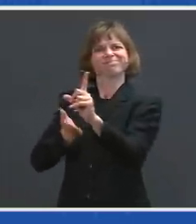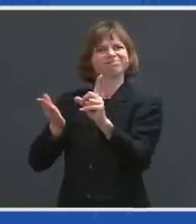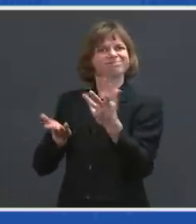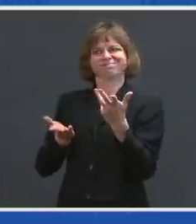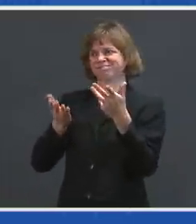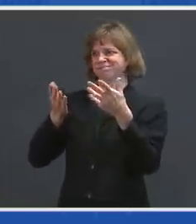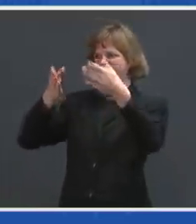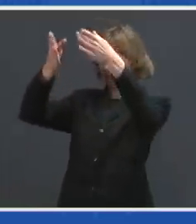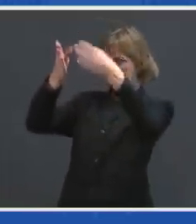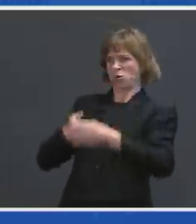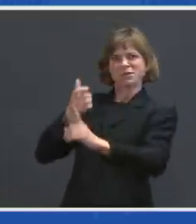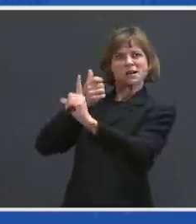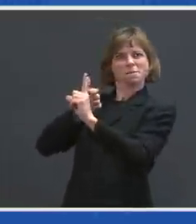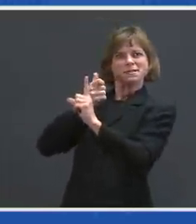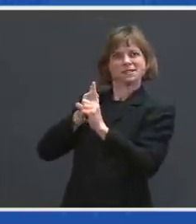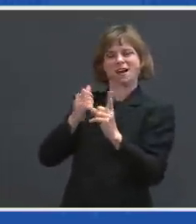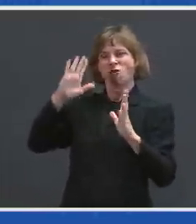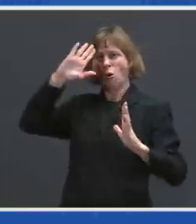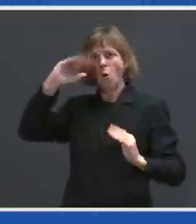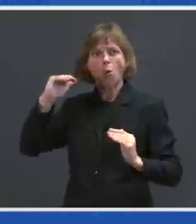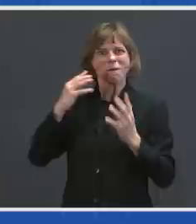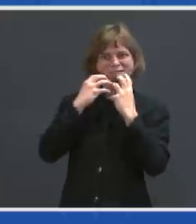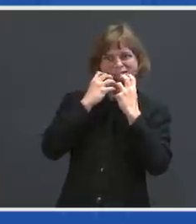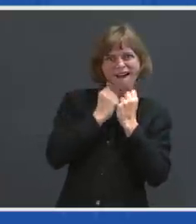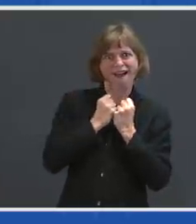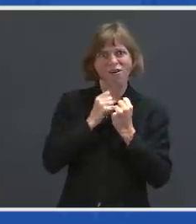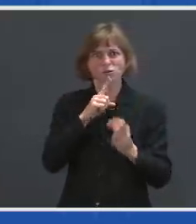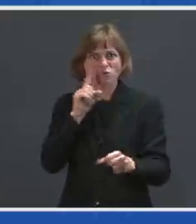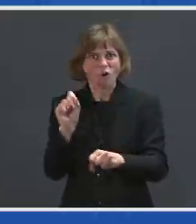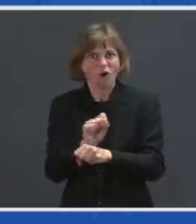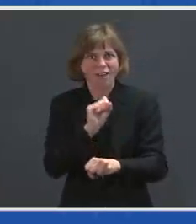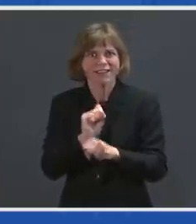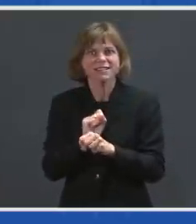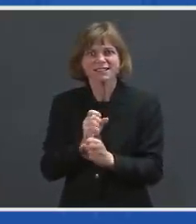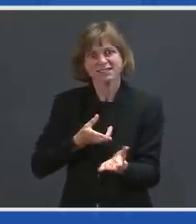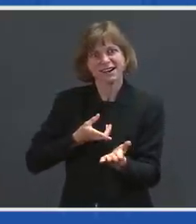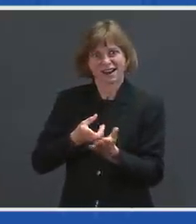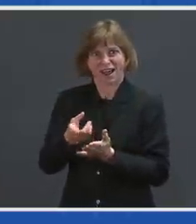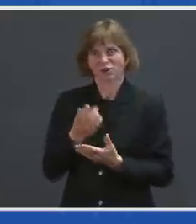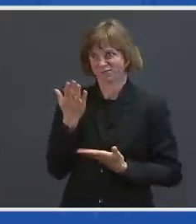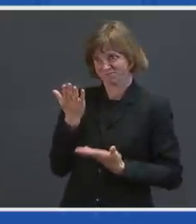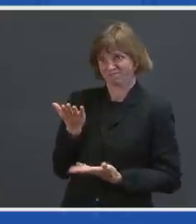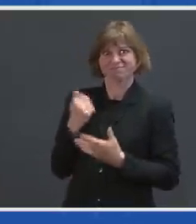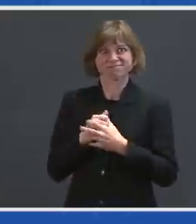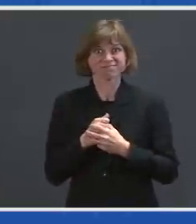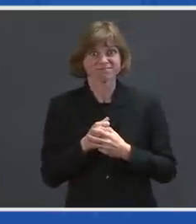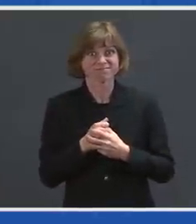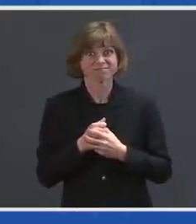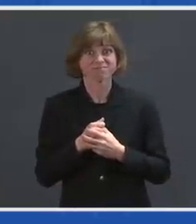values, authenticity and integrity. Joe Biden is president as president,